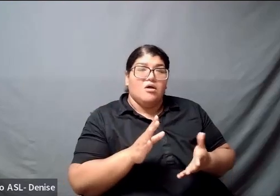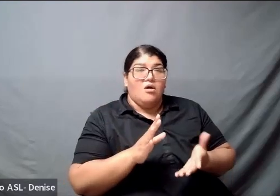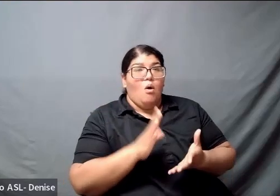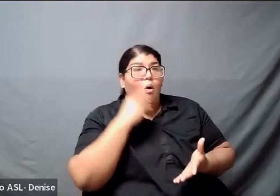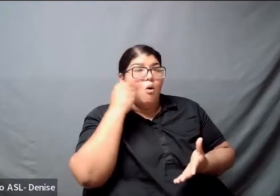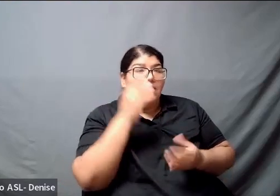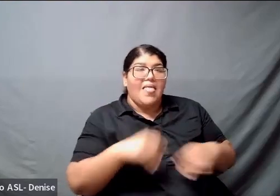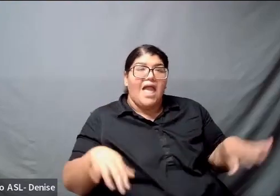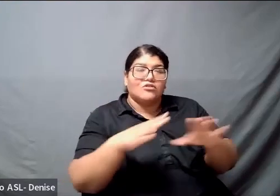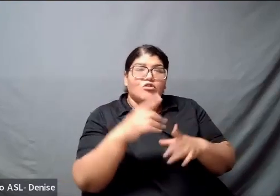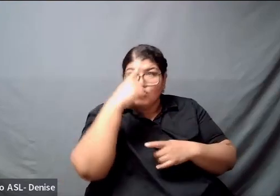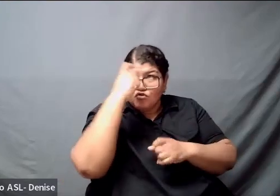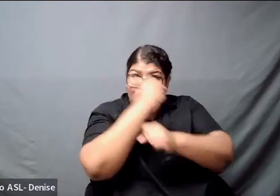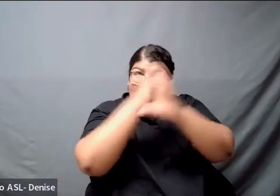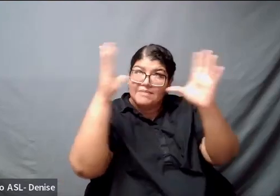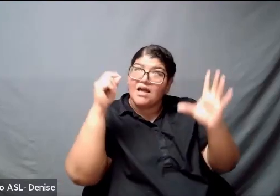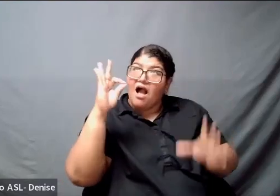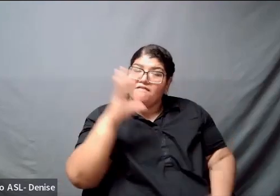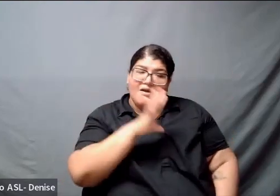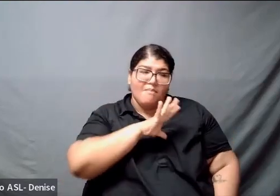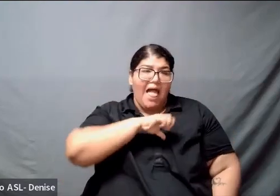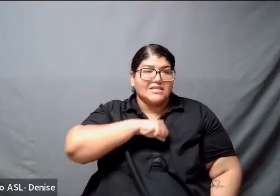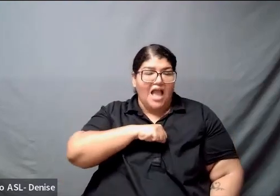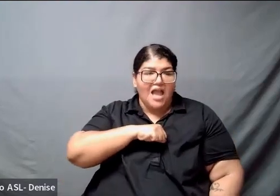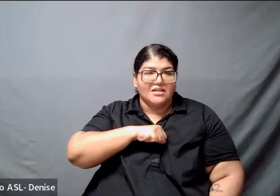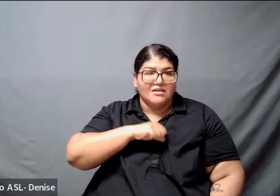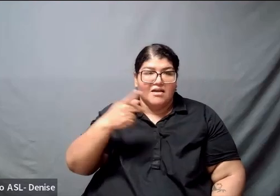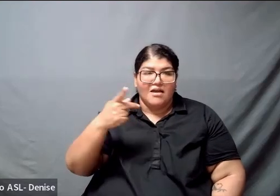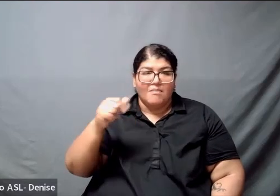And that series is for us a way to highlight